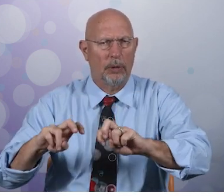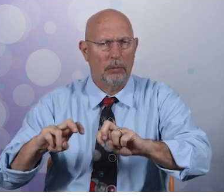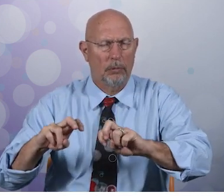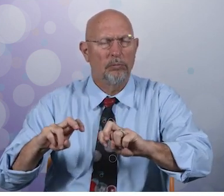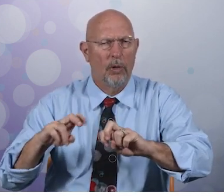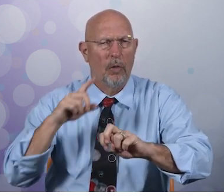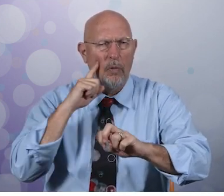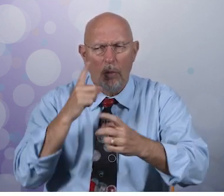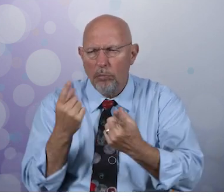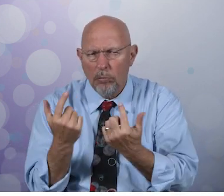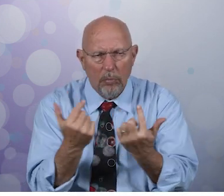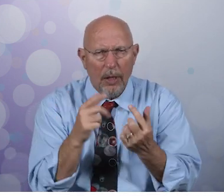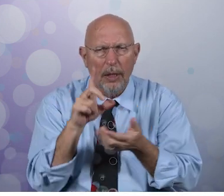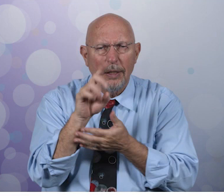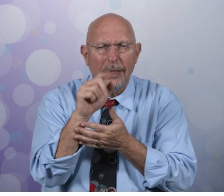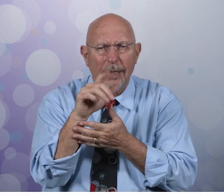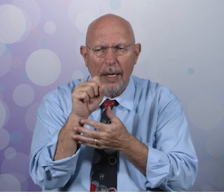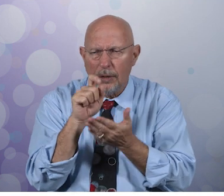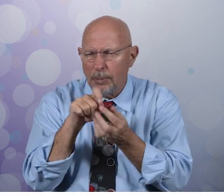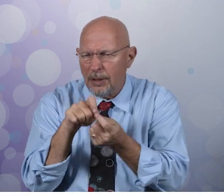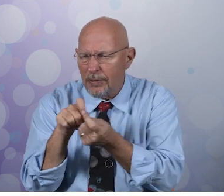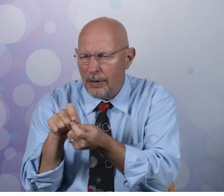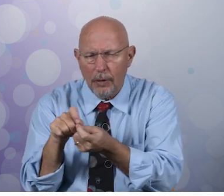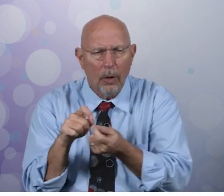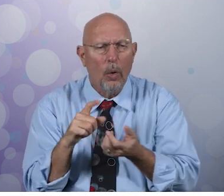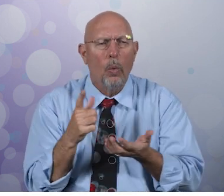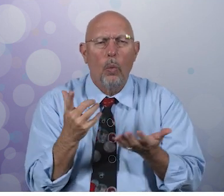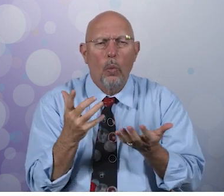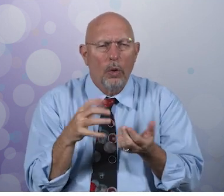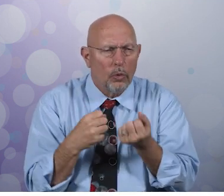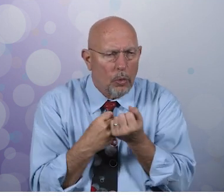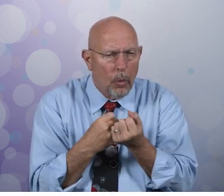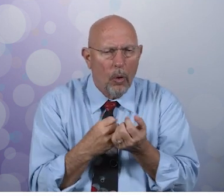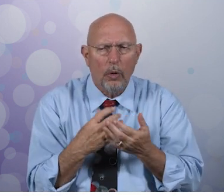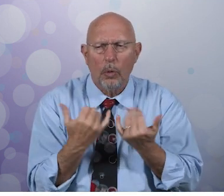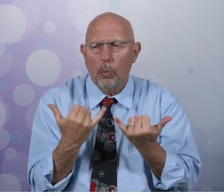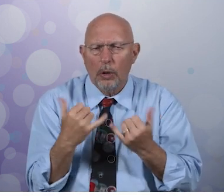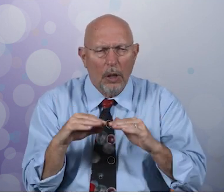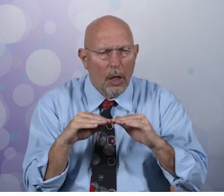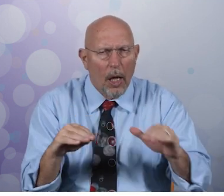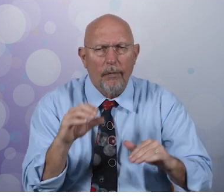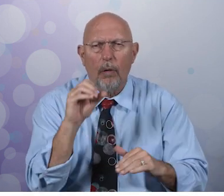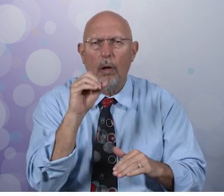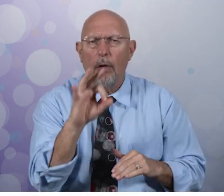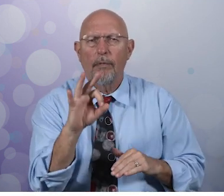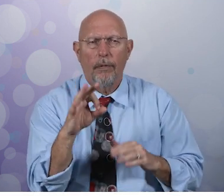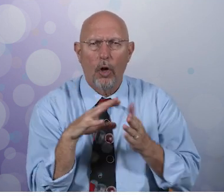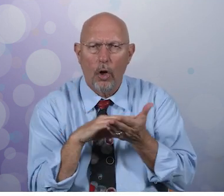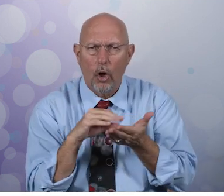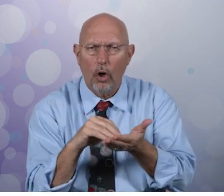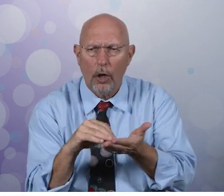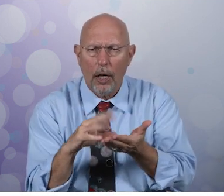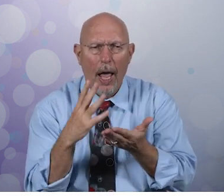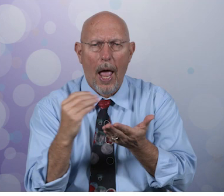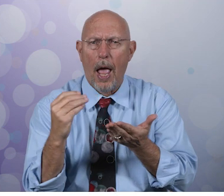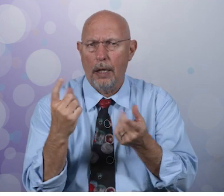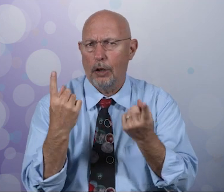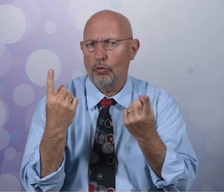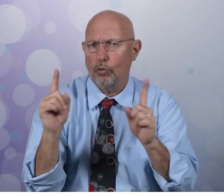details about the student's specific supports and present levels of learning and achievement.